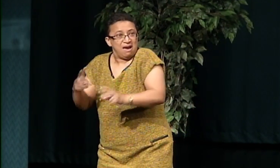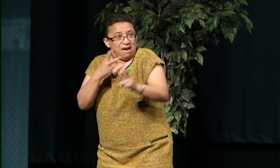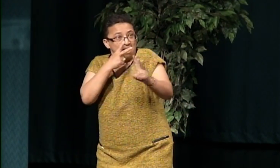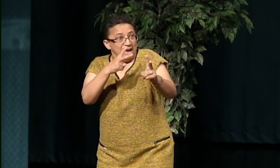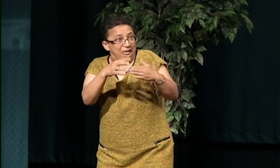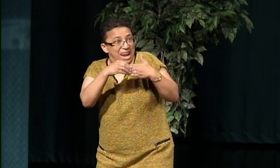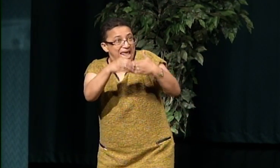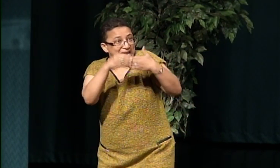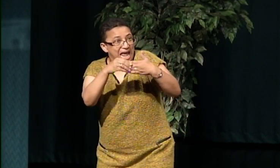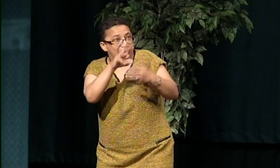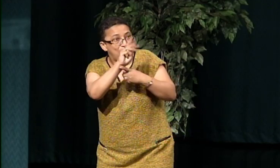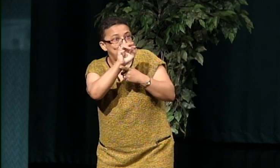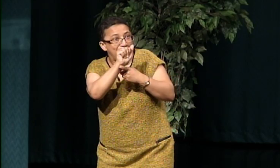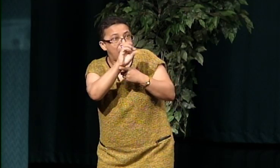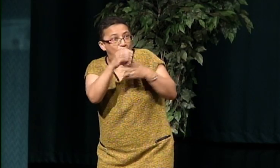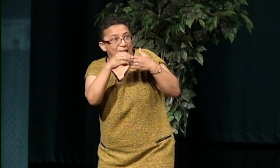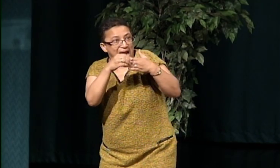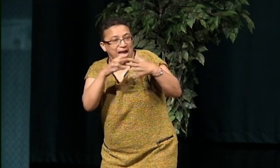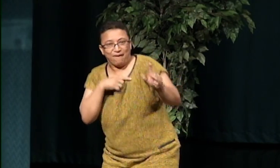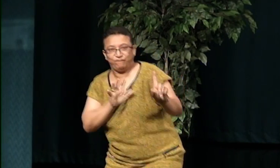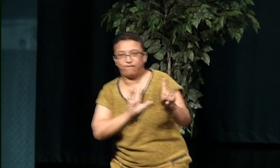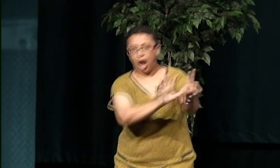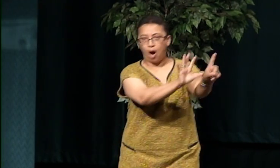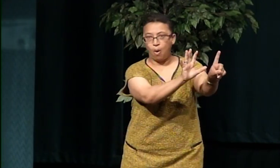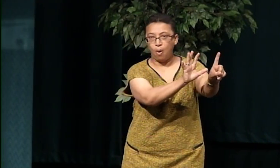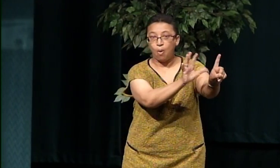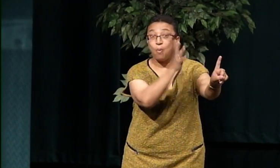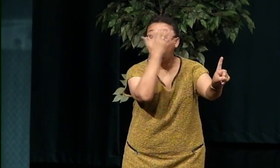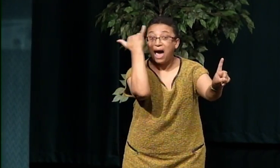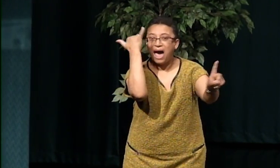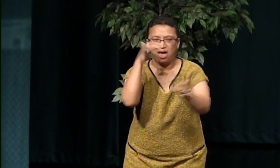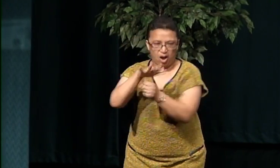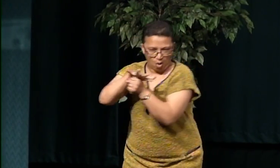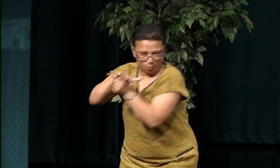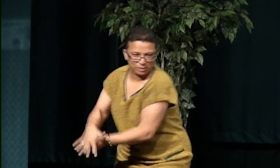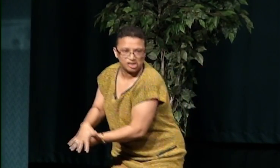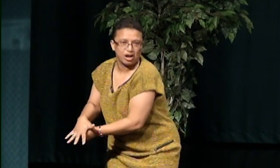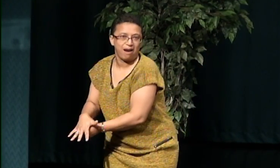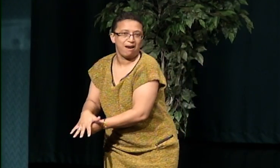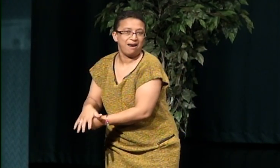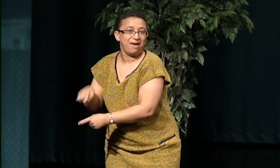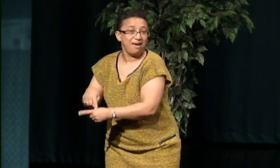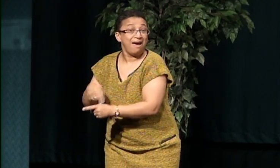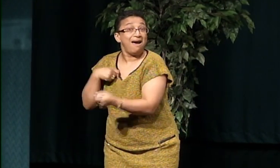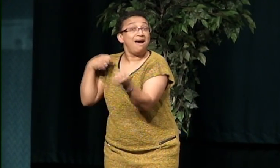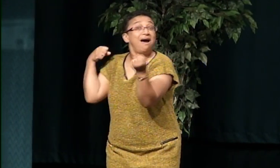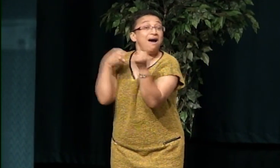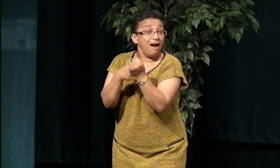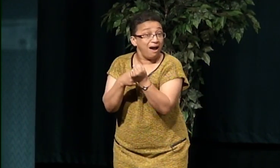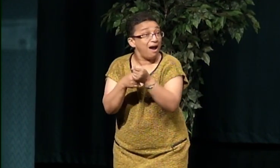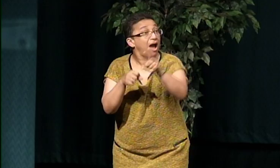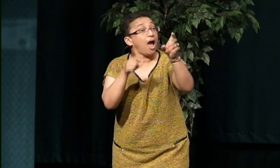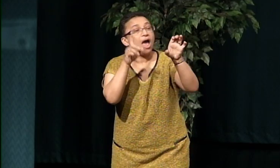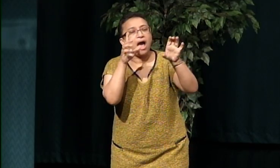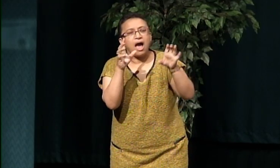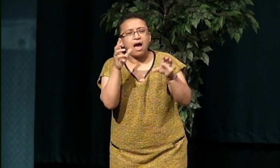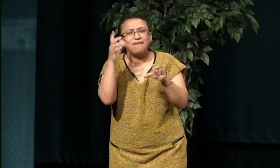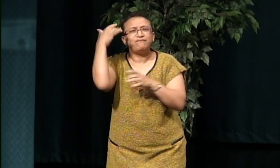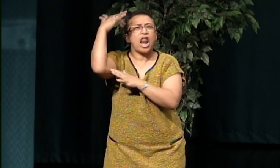And there's a lot of examples of oppression there. Mao was the leader and they were forced to follow through oppressive tactics.